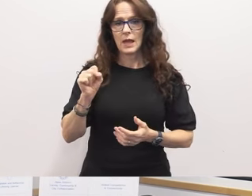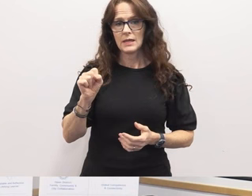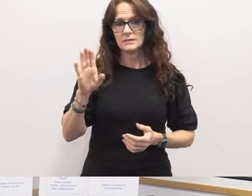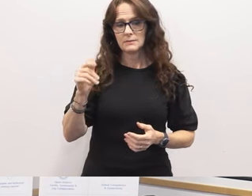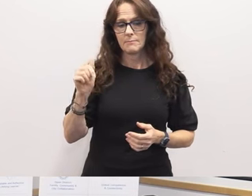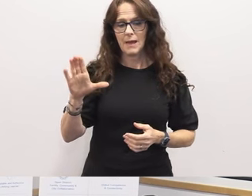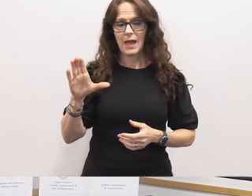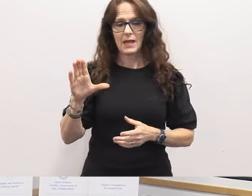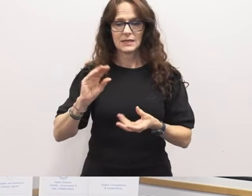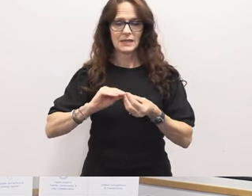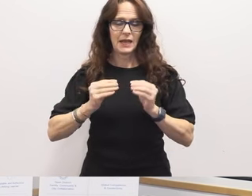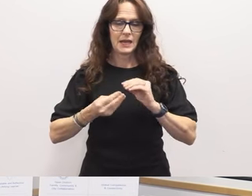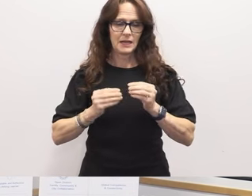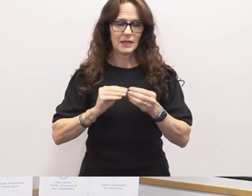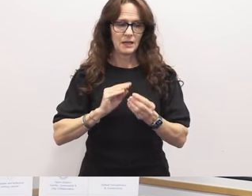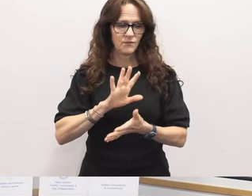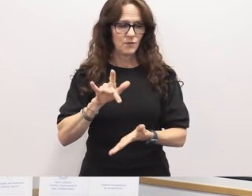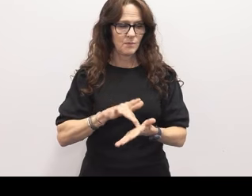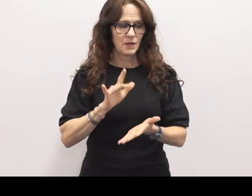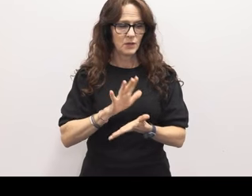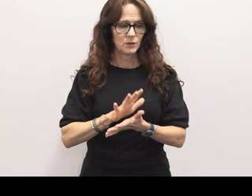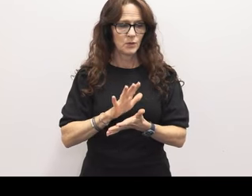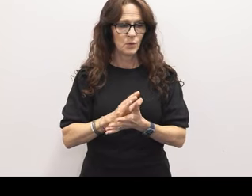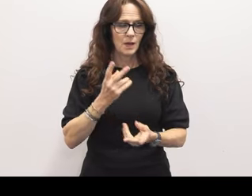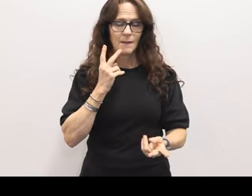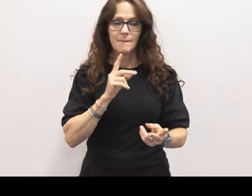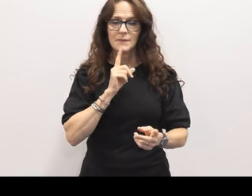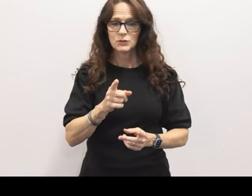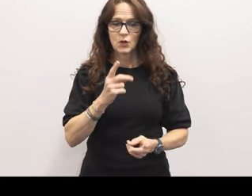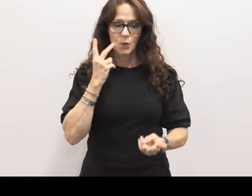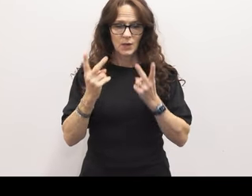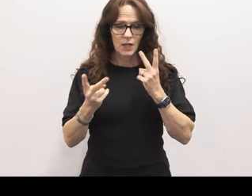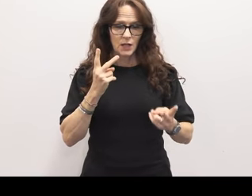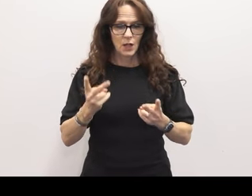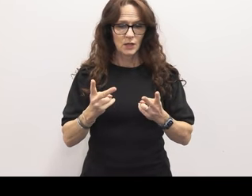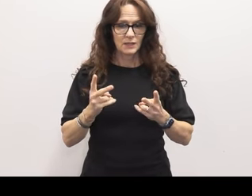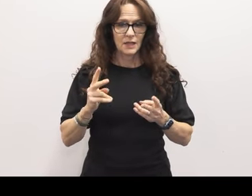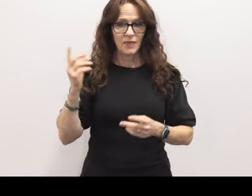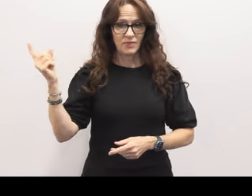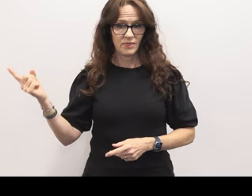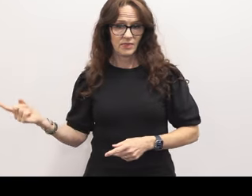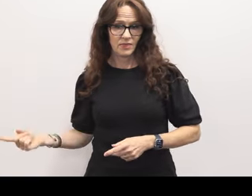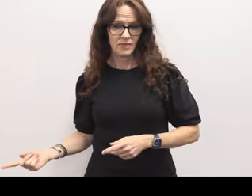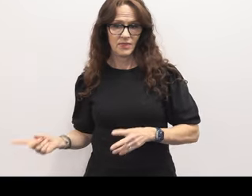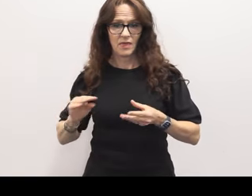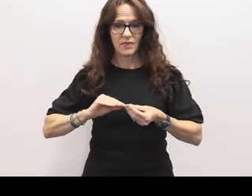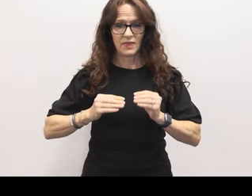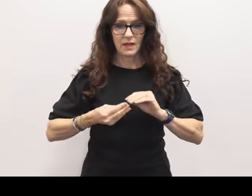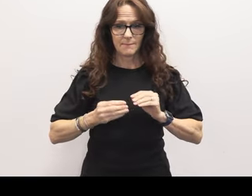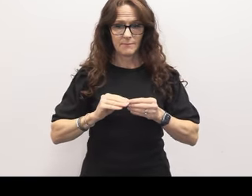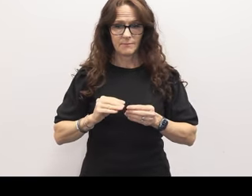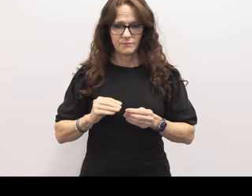we wanna make sure that we look at the SPAC data. There was a little, there was little change overall